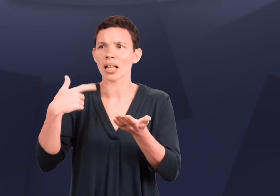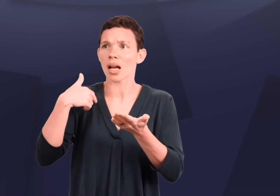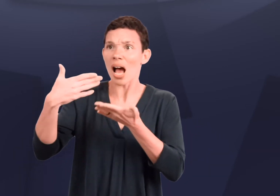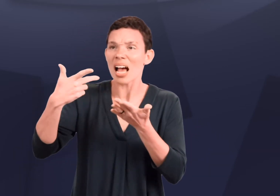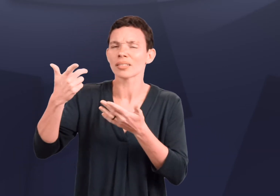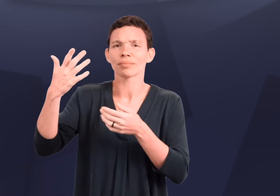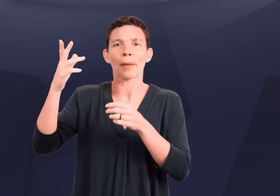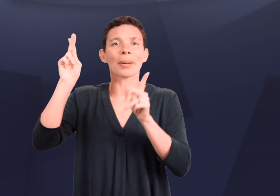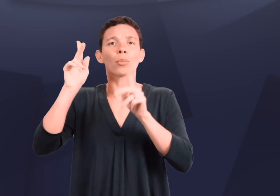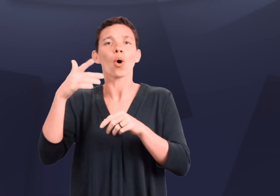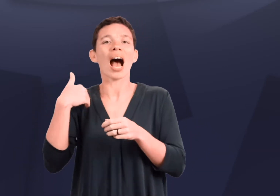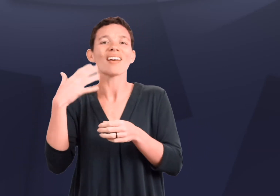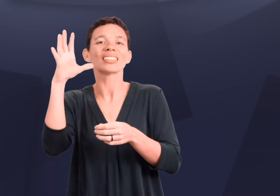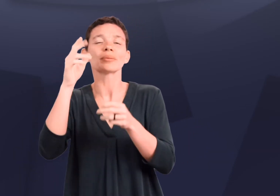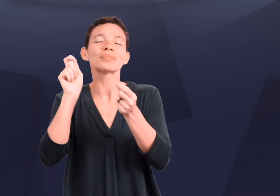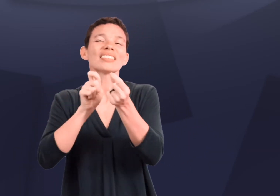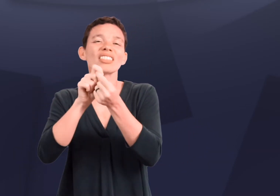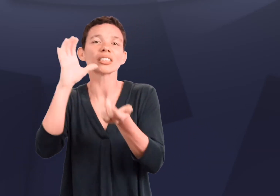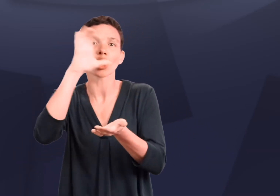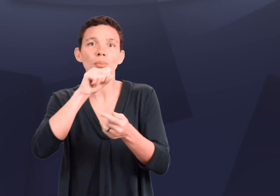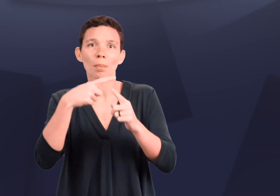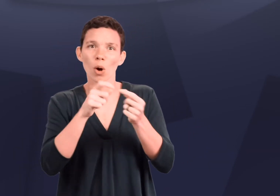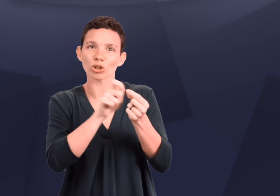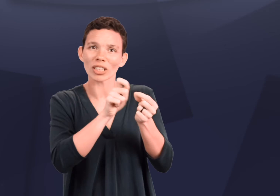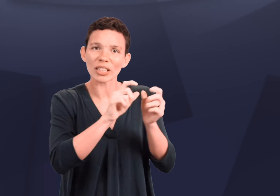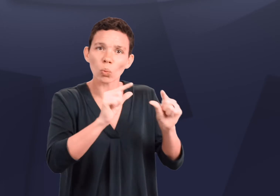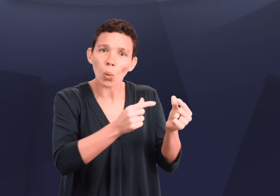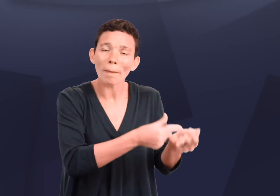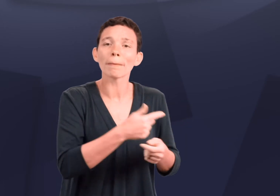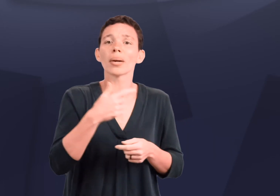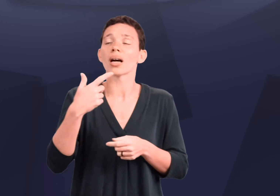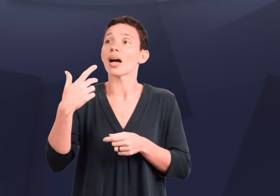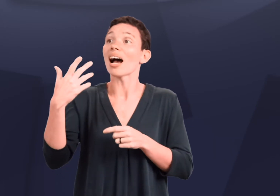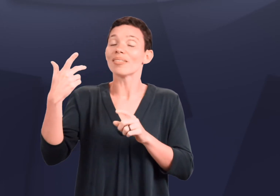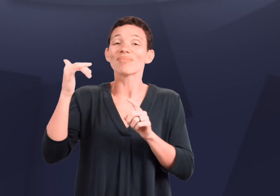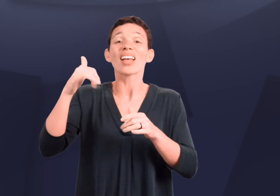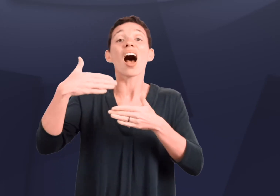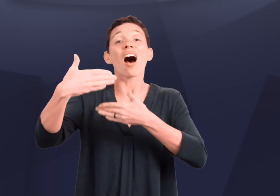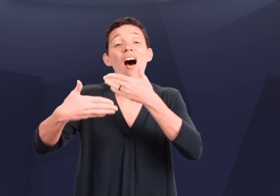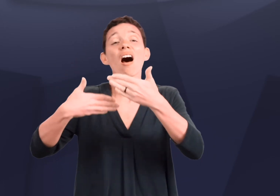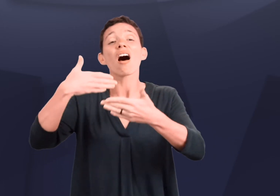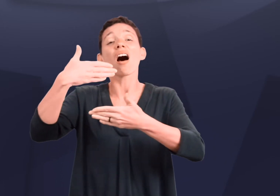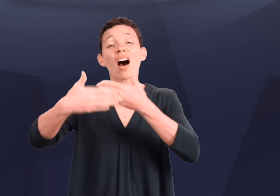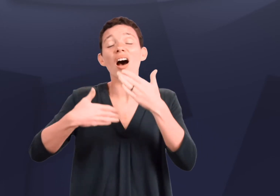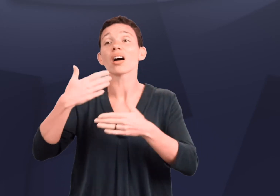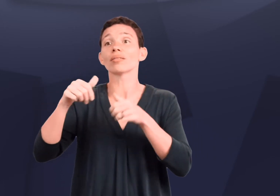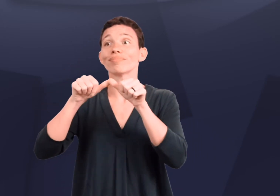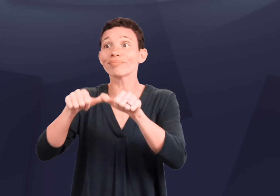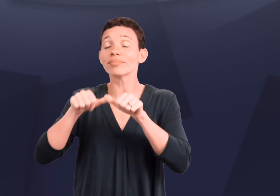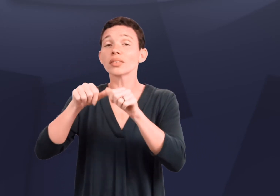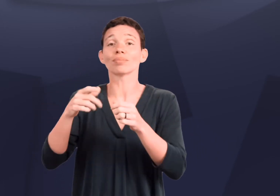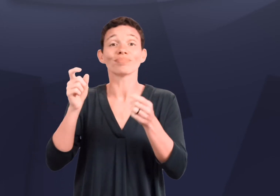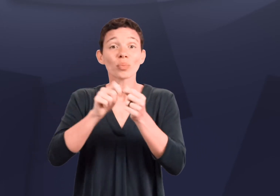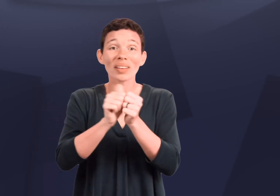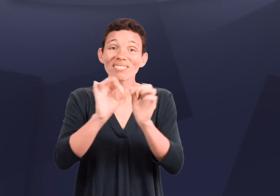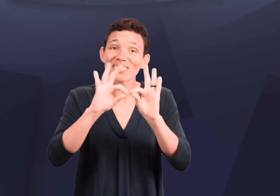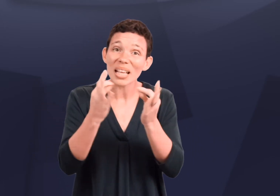to assume I'm unintelligent, testing, assessments, but the person has specific bias and assumptions about certain groups.